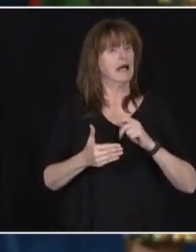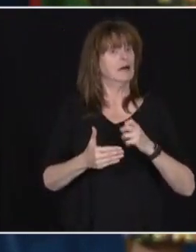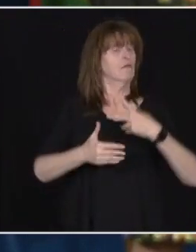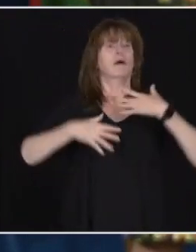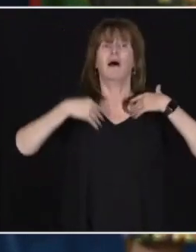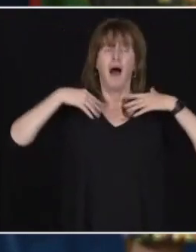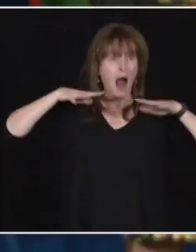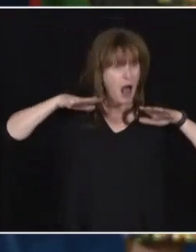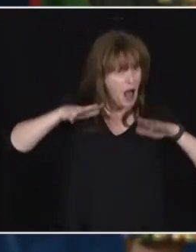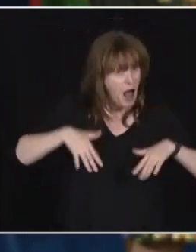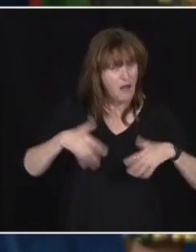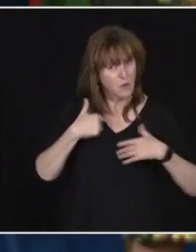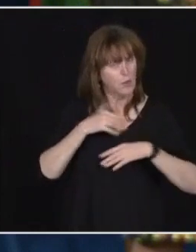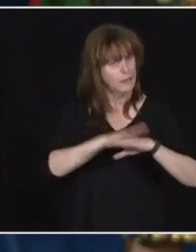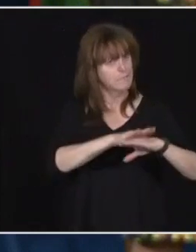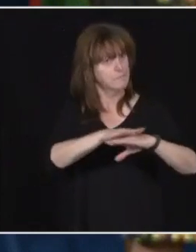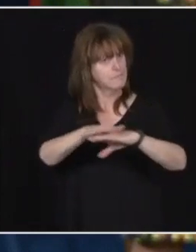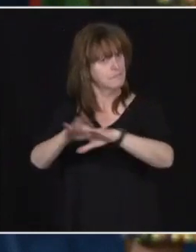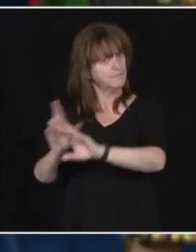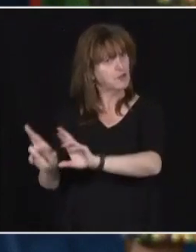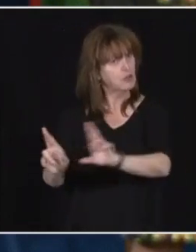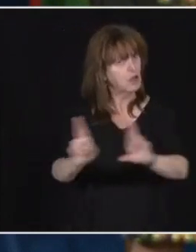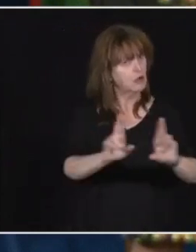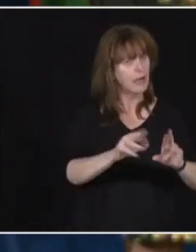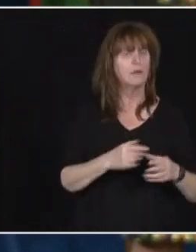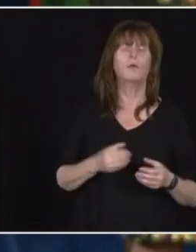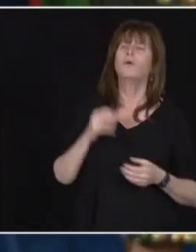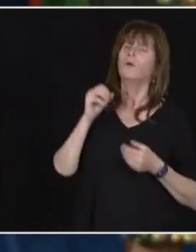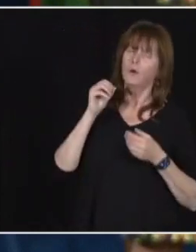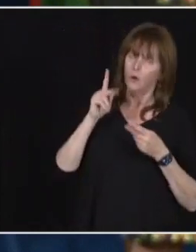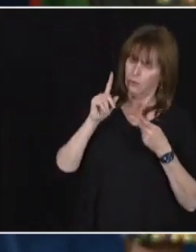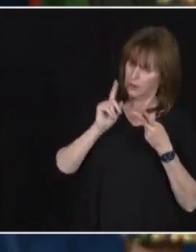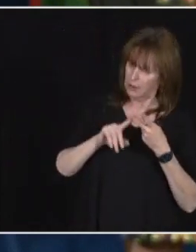We are asking people to get ready for stage I.